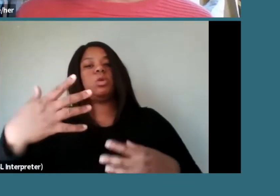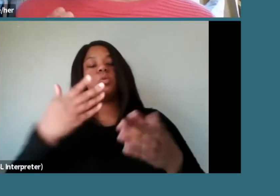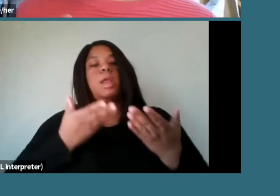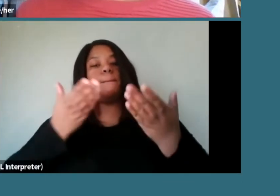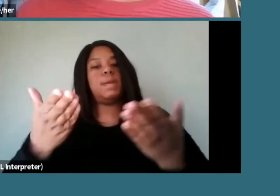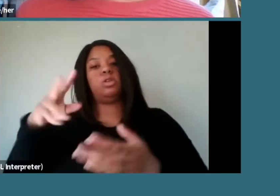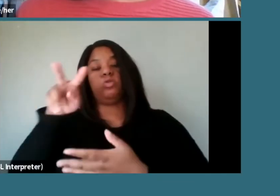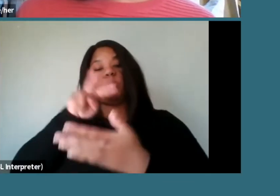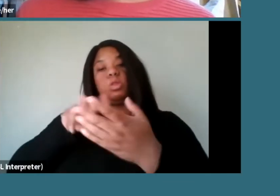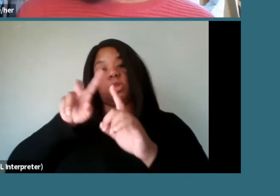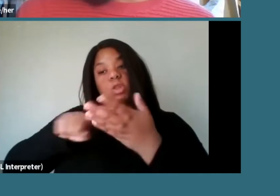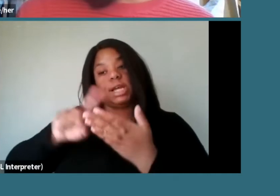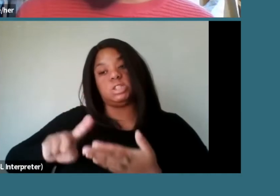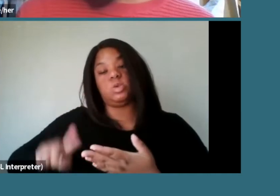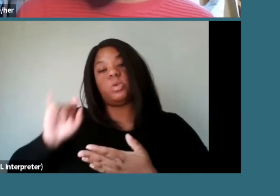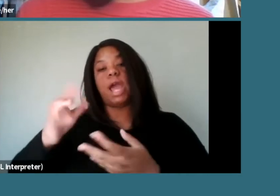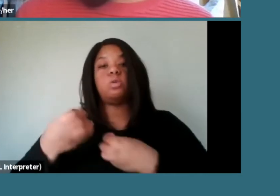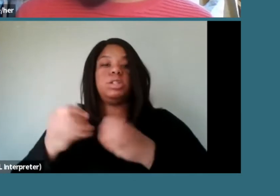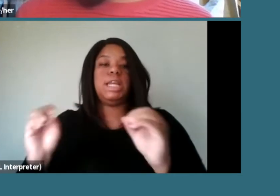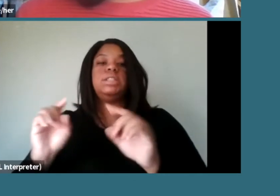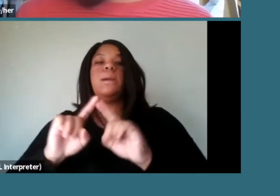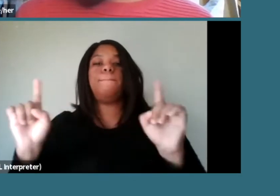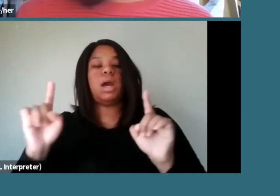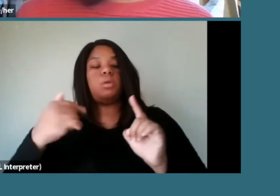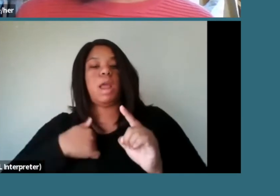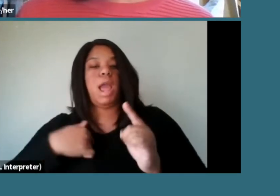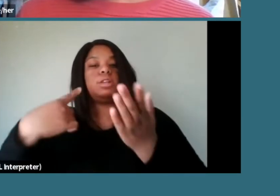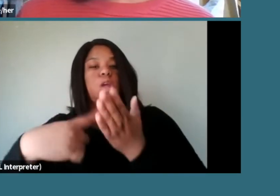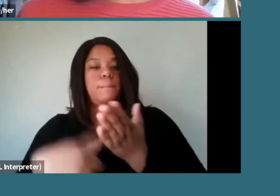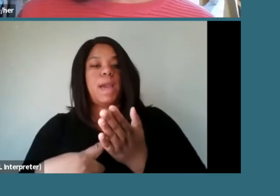But what I talk about in these workshops and when I talk about